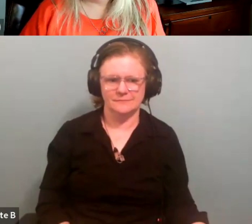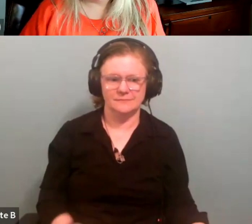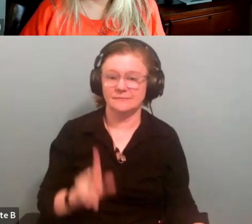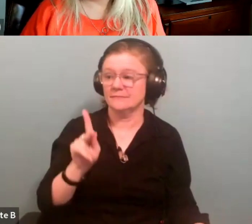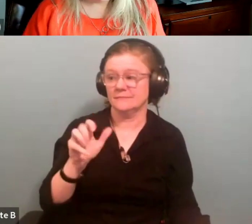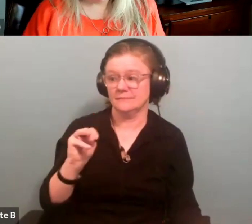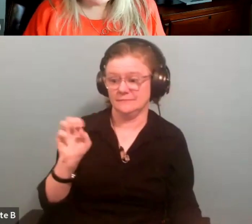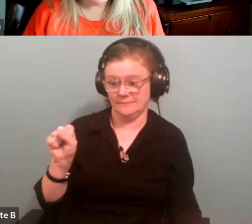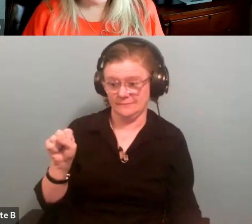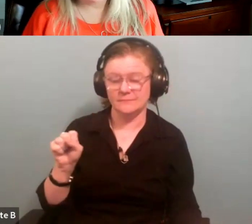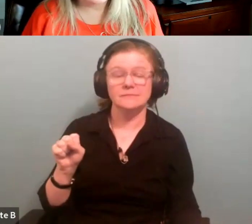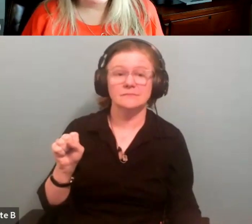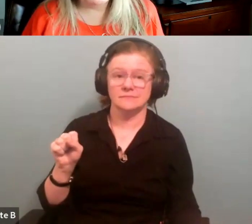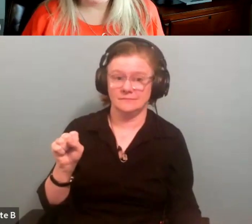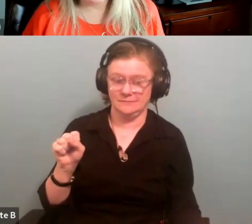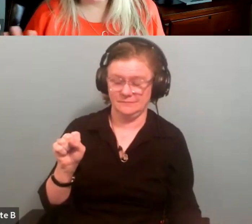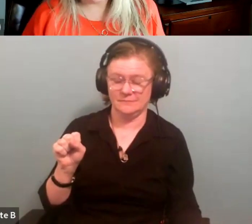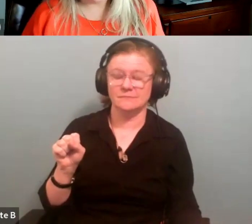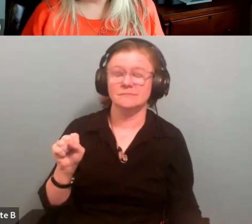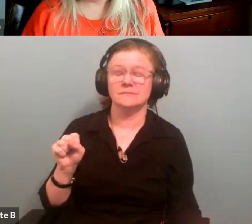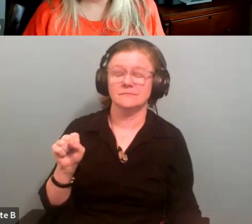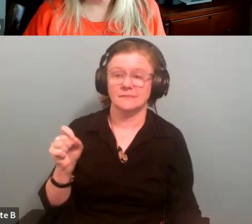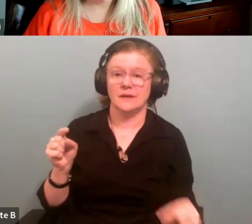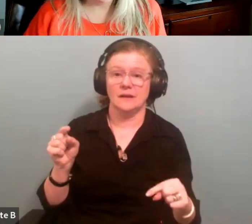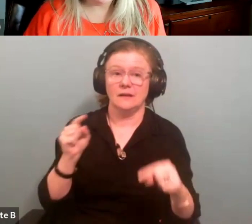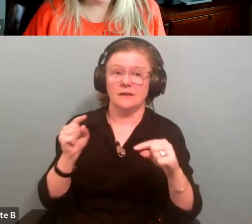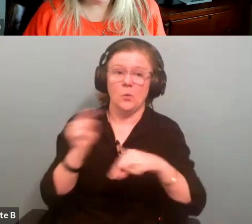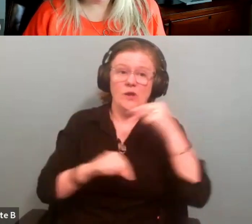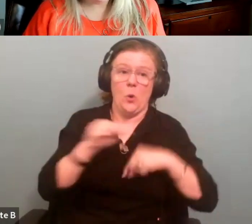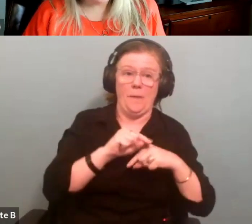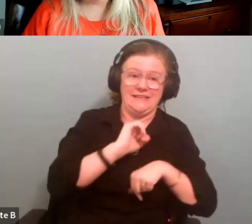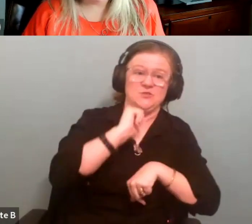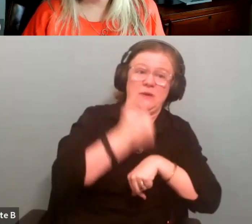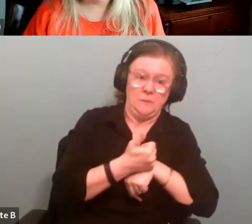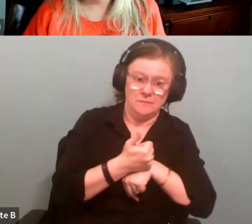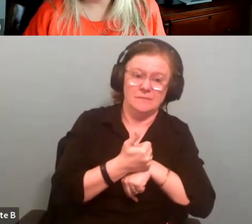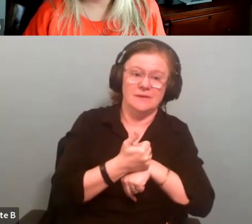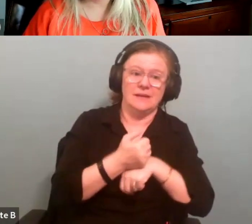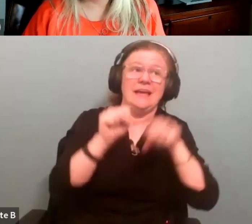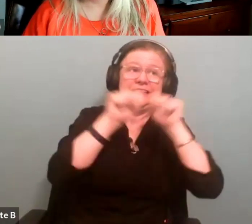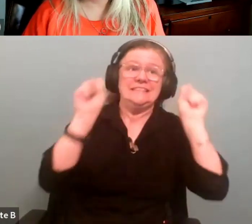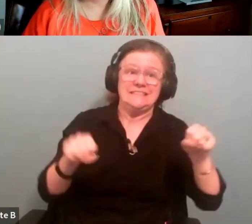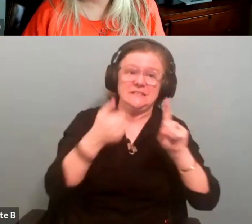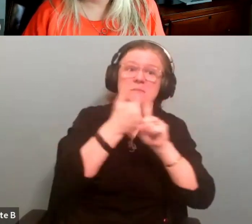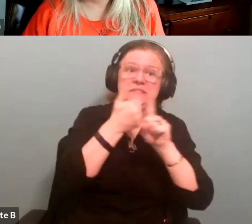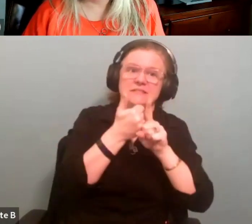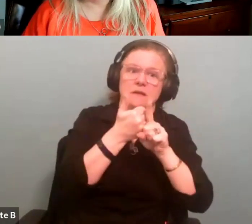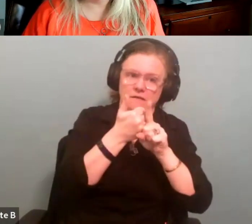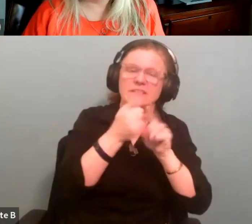that our context when we, you know, point back to implementation science, the system is that our context, I think that that is really